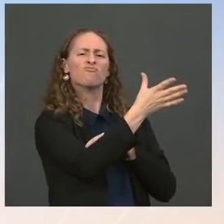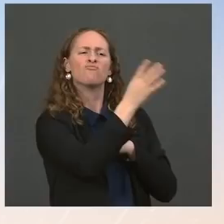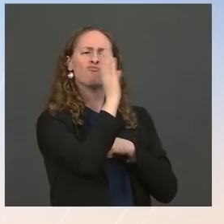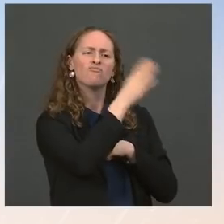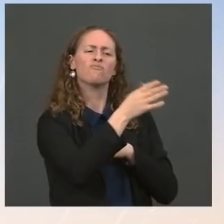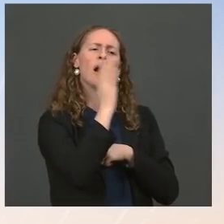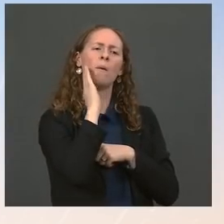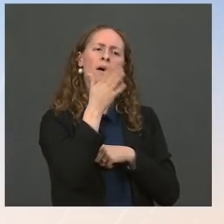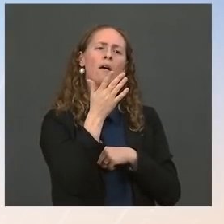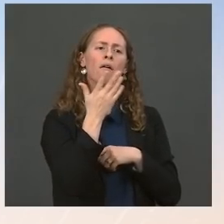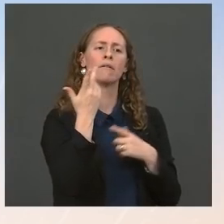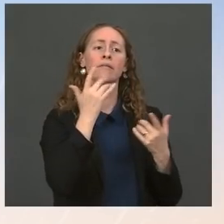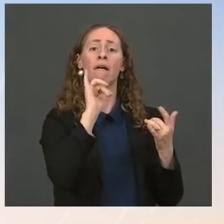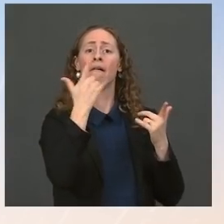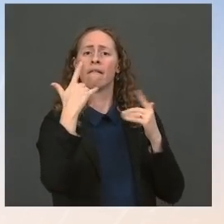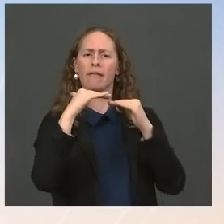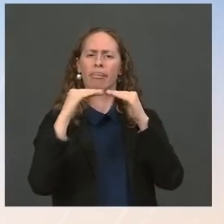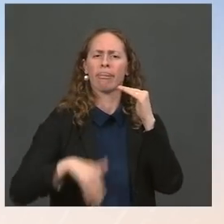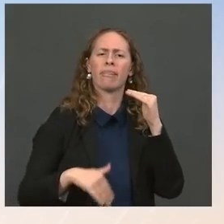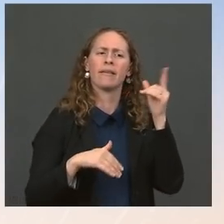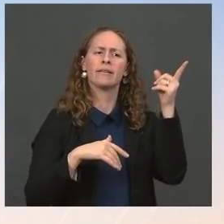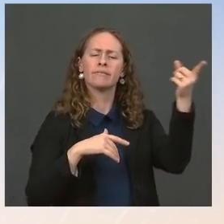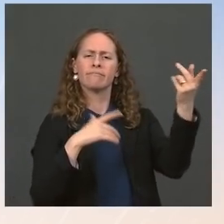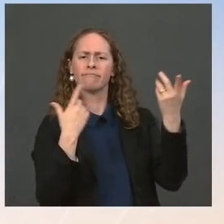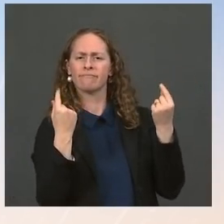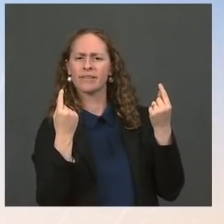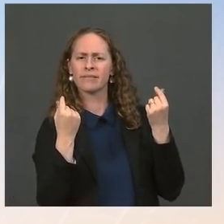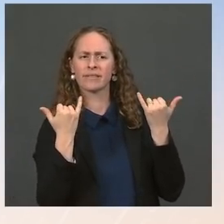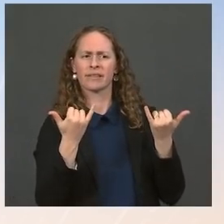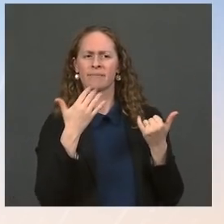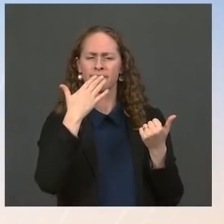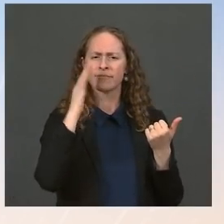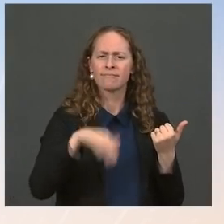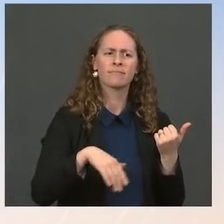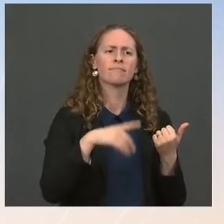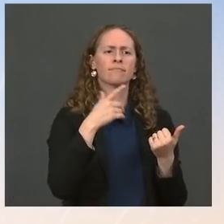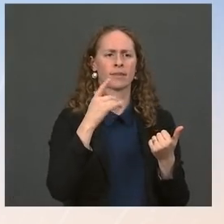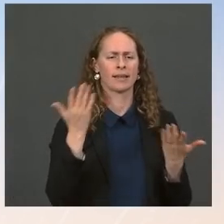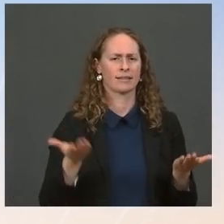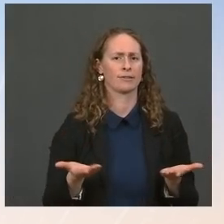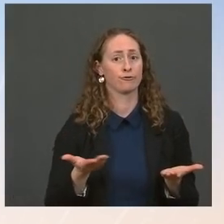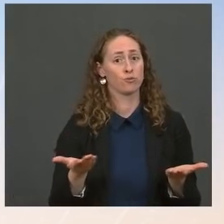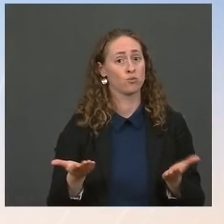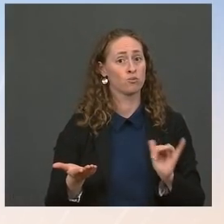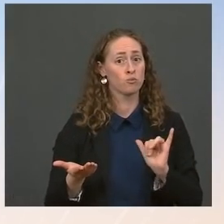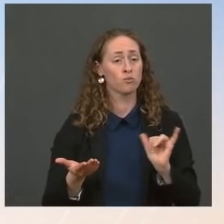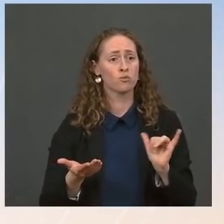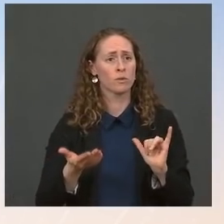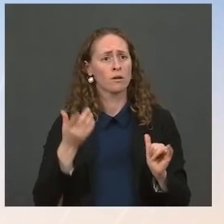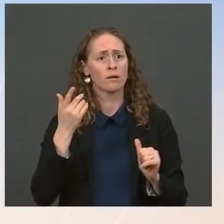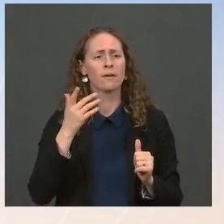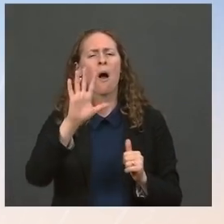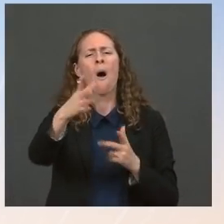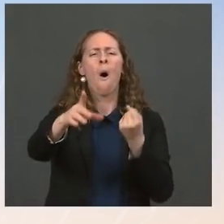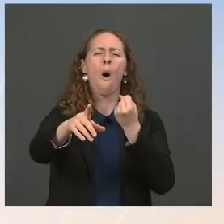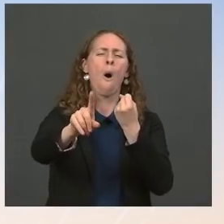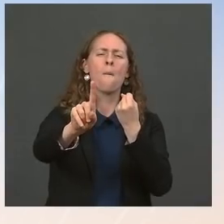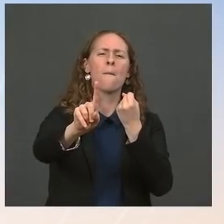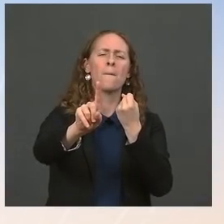in the international system -- financial system and also domestically. That's part of his -- The Press: But -- Ms. Psaki: Let me finish my answer. There is -- that's why he's proposed